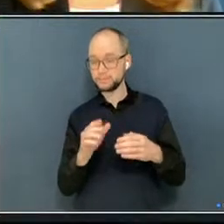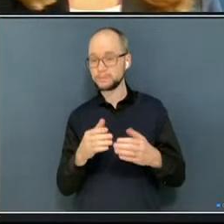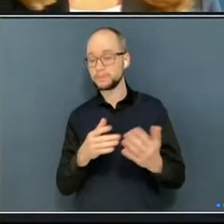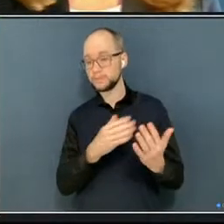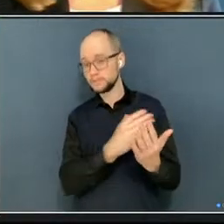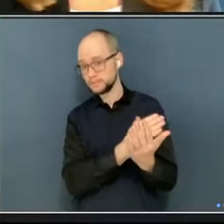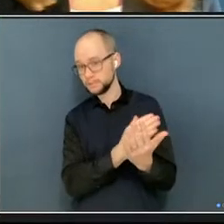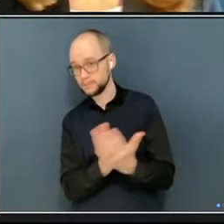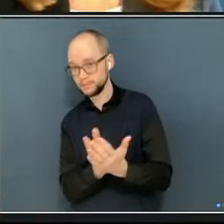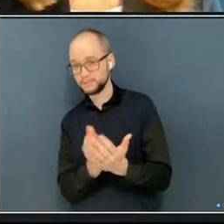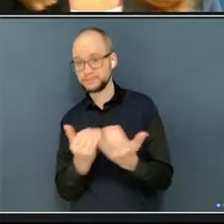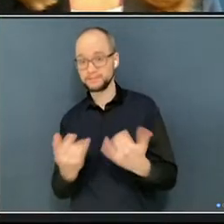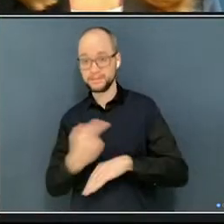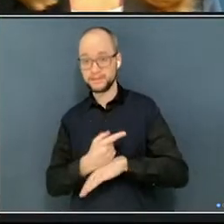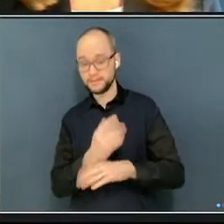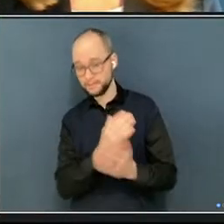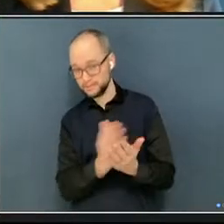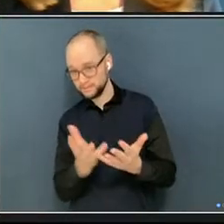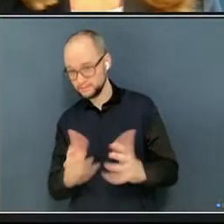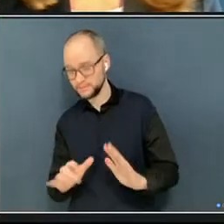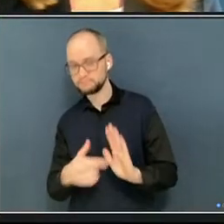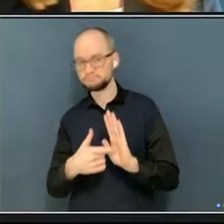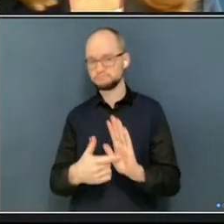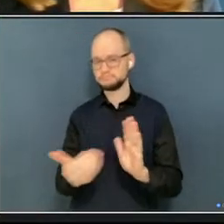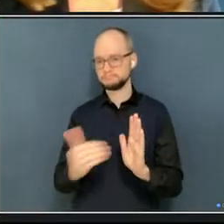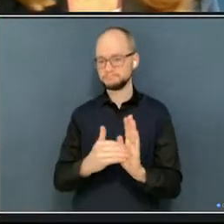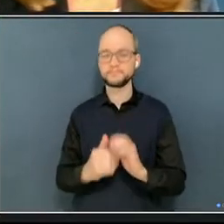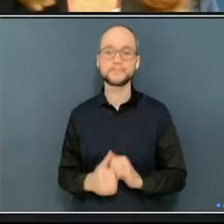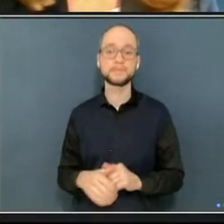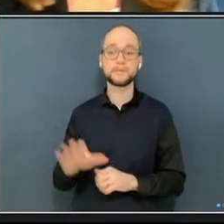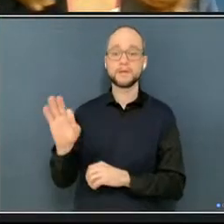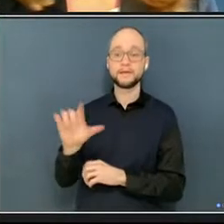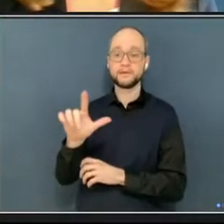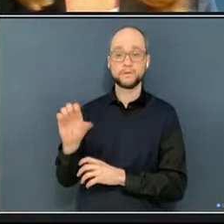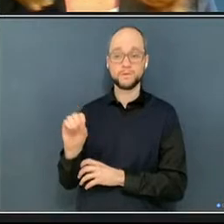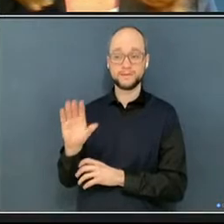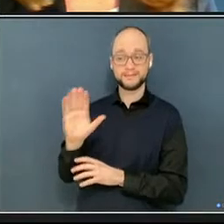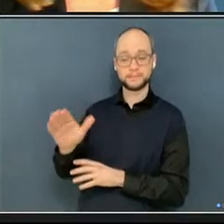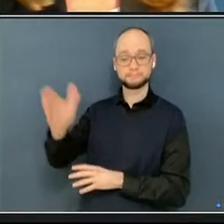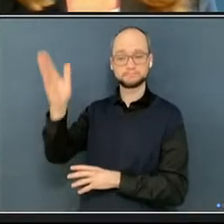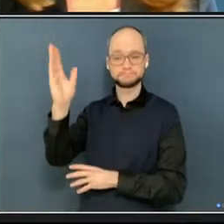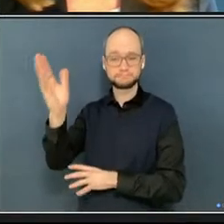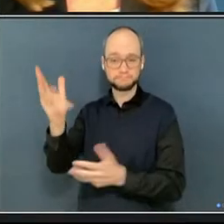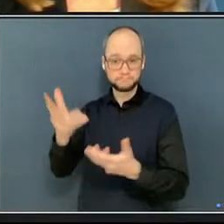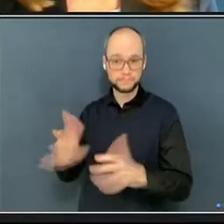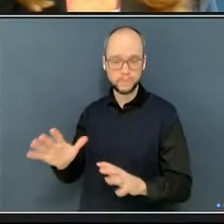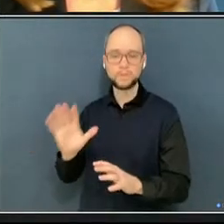At the end of Frederick Law Olmsted's presentation we will have a question and answer session with